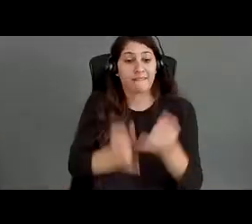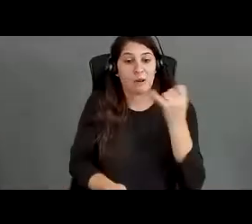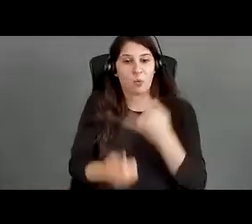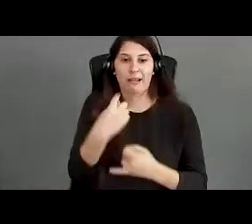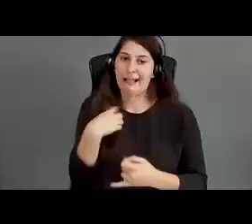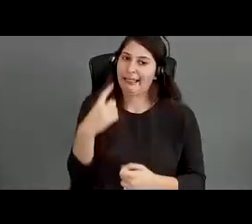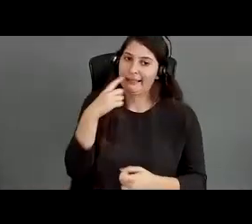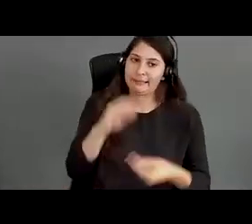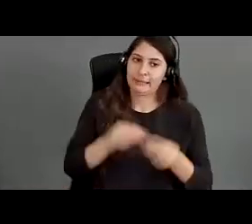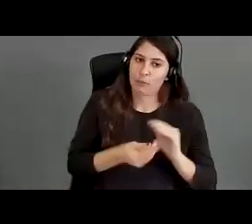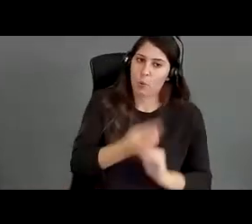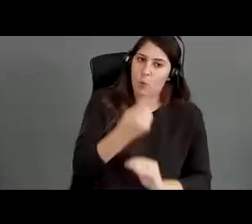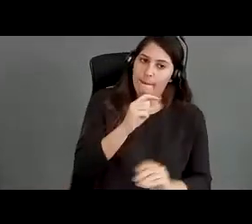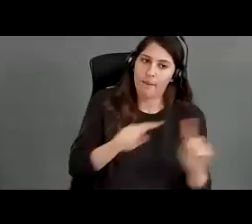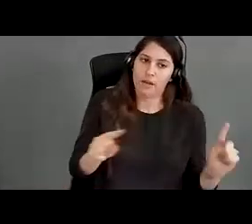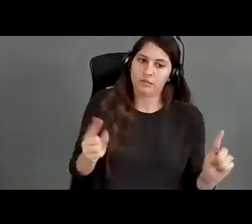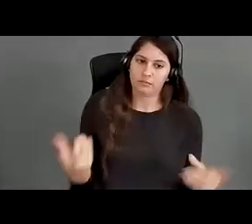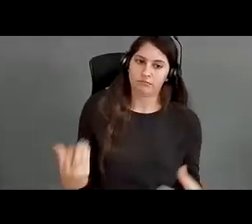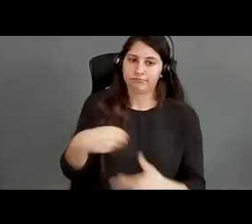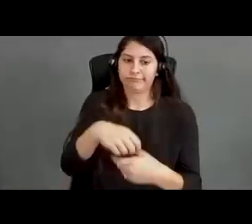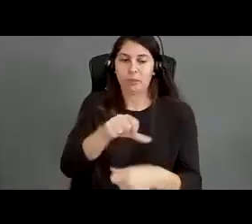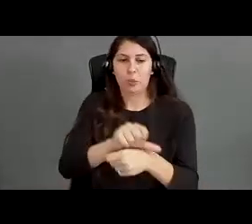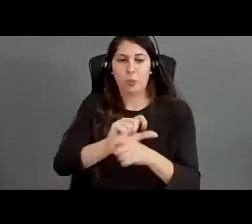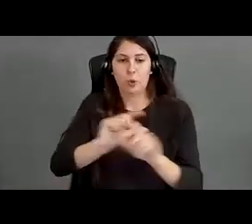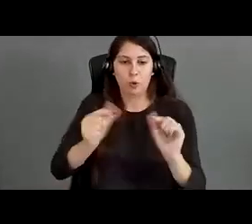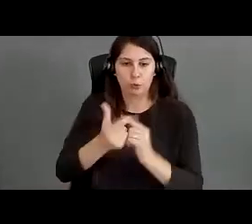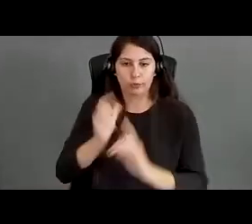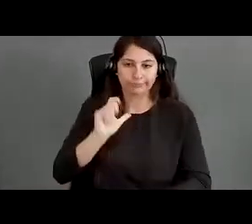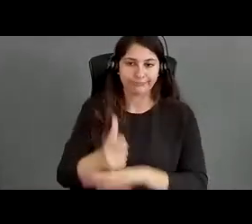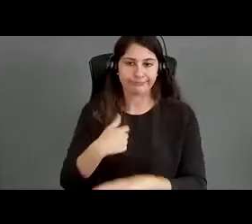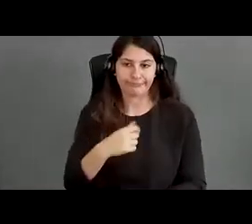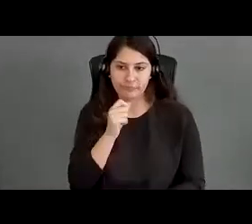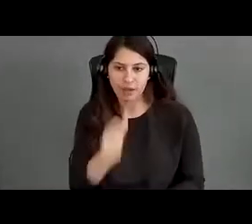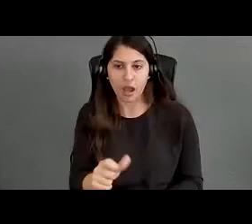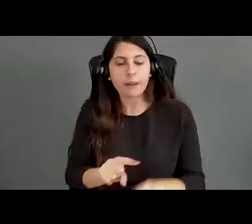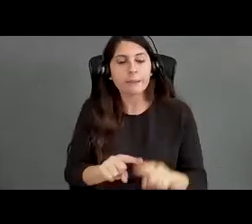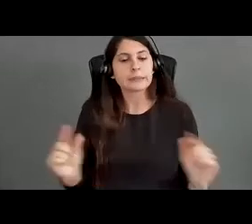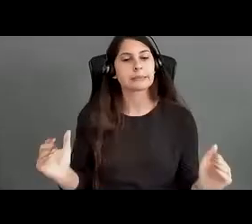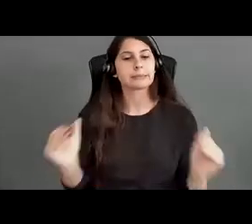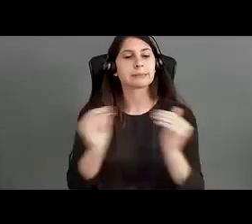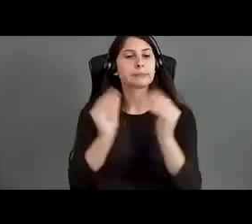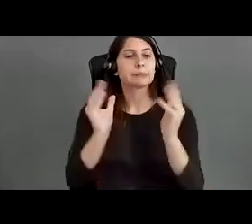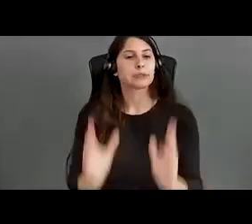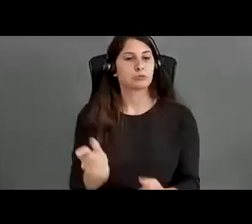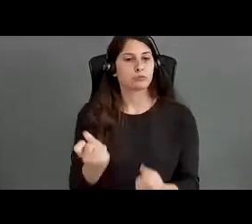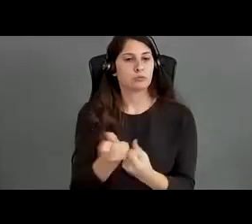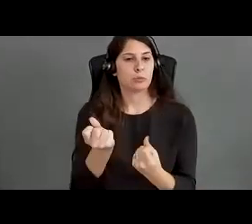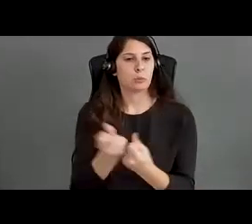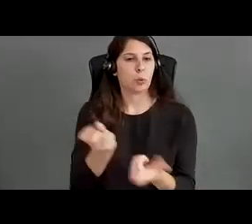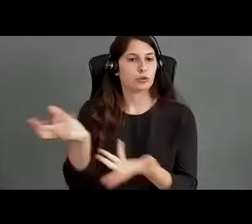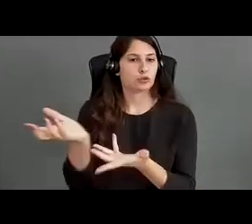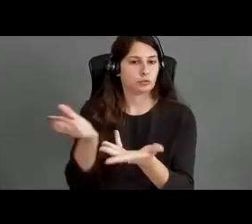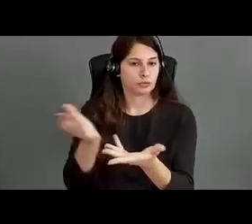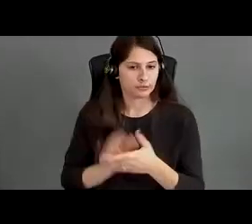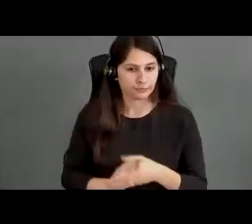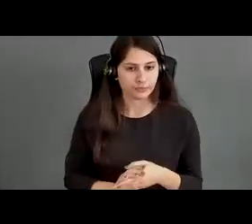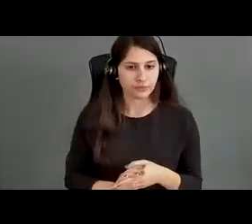but I wasn't involved in the work group that put it together. is peer support services. You can't....